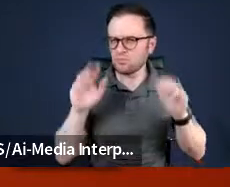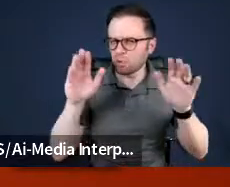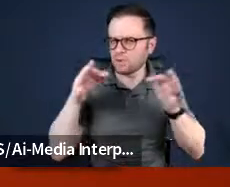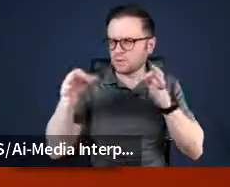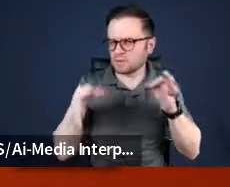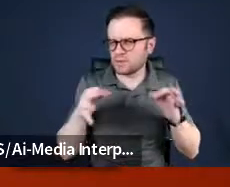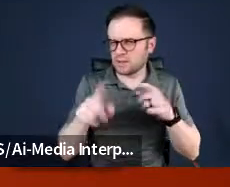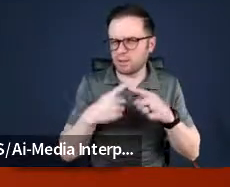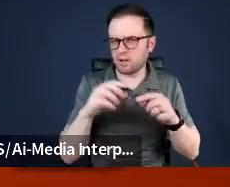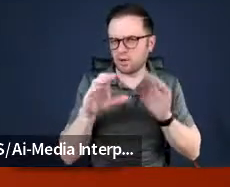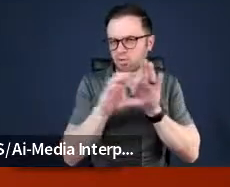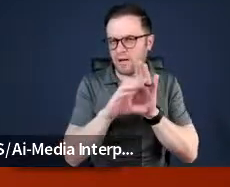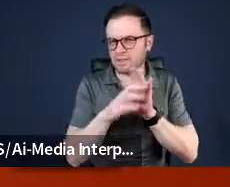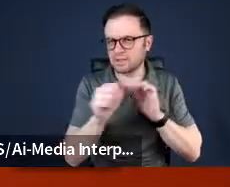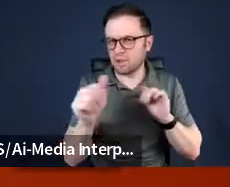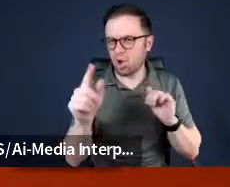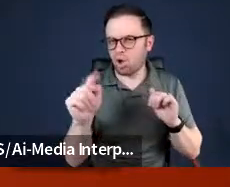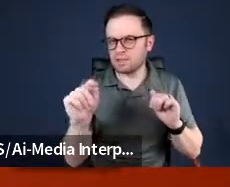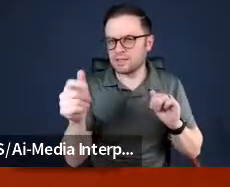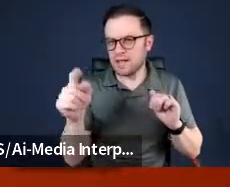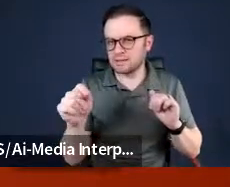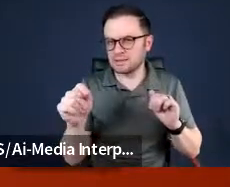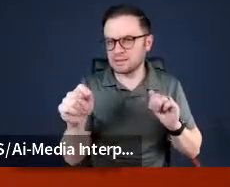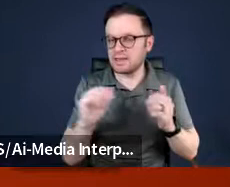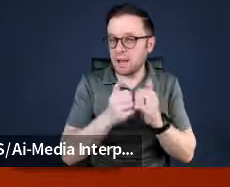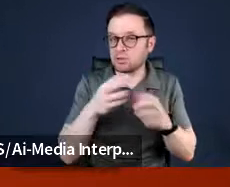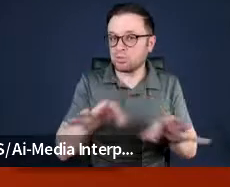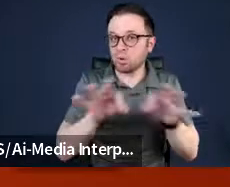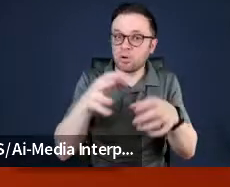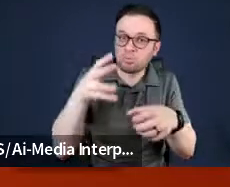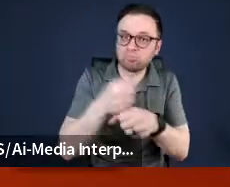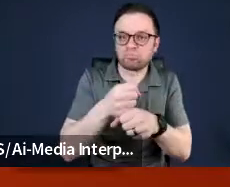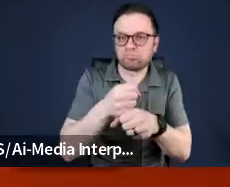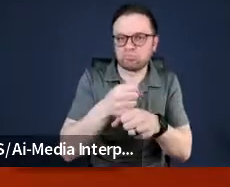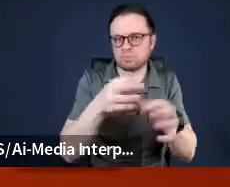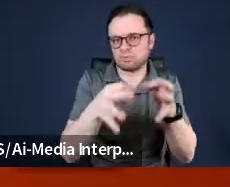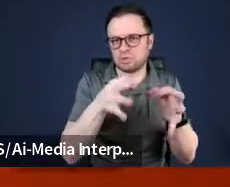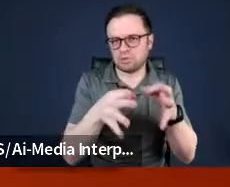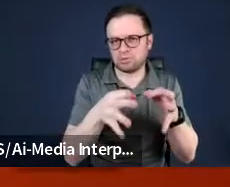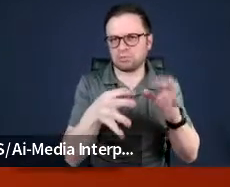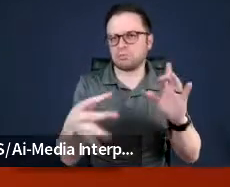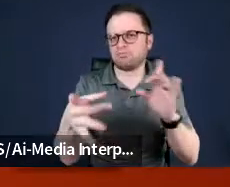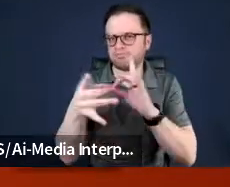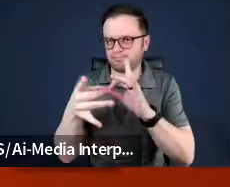Matt definitely went in and did a fantastic job talking about graphics and alt text and the importance